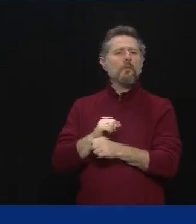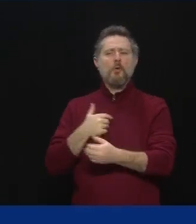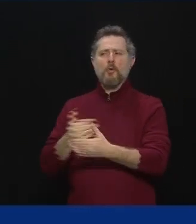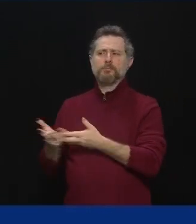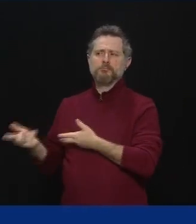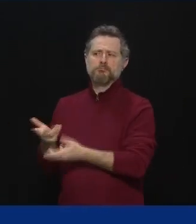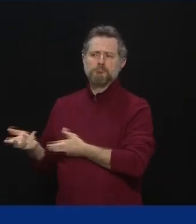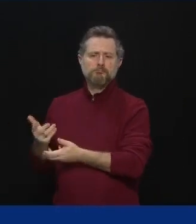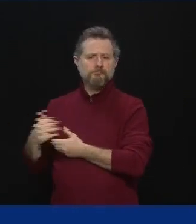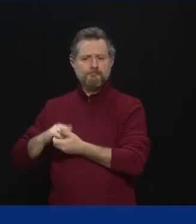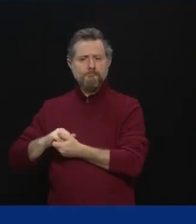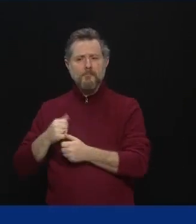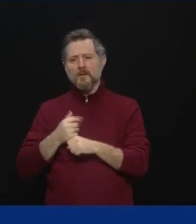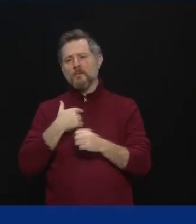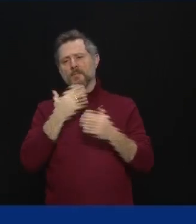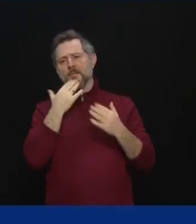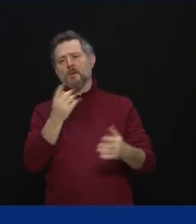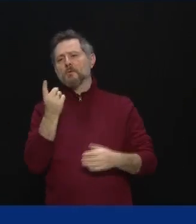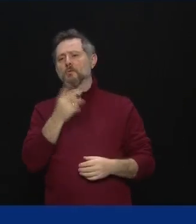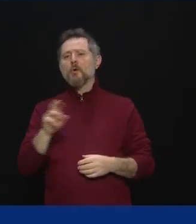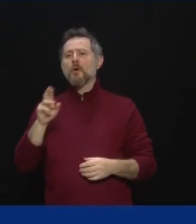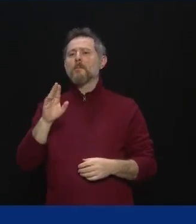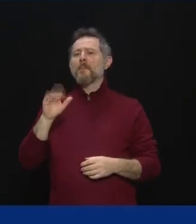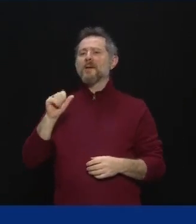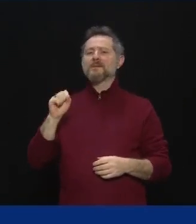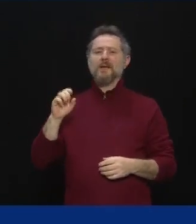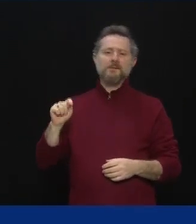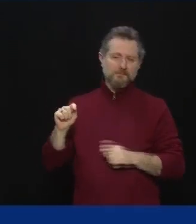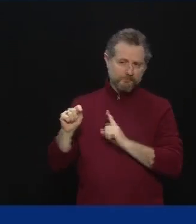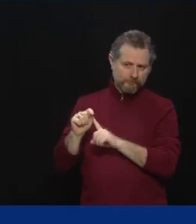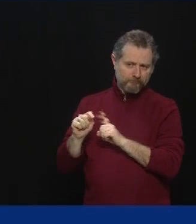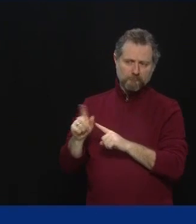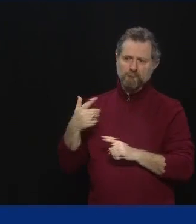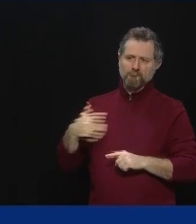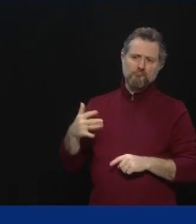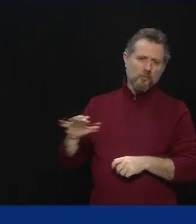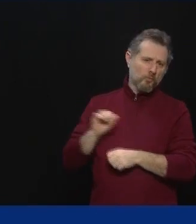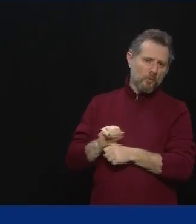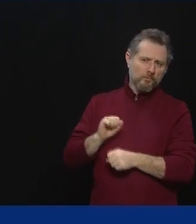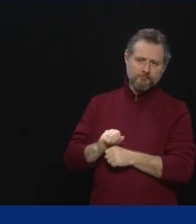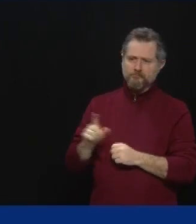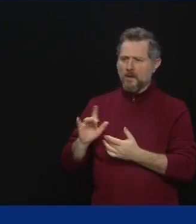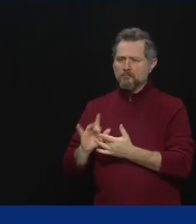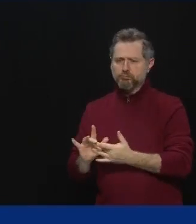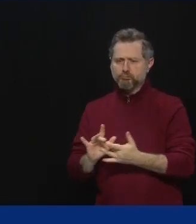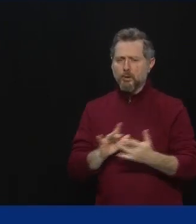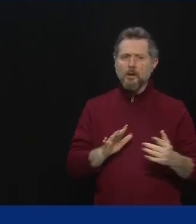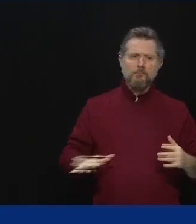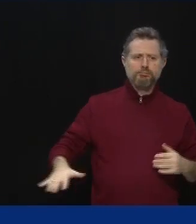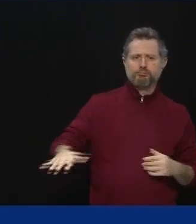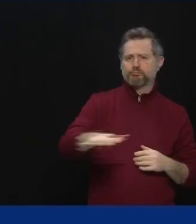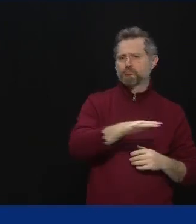DEPARTMENT IS ALMOST EMBEDDED WITH THOSE WORKING CLOSELY BASE AND EXISTING RELATIONSHIPS. AGAIN, OUR THANKS TO DR. MARY